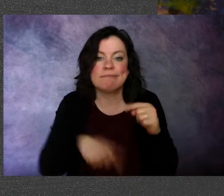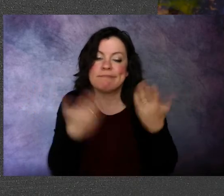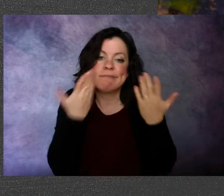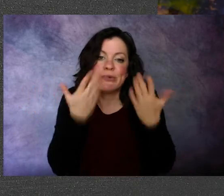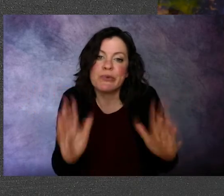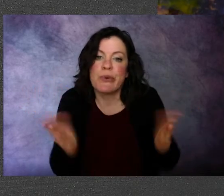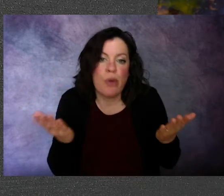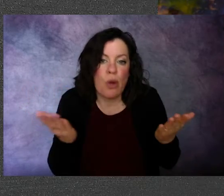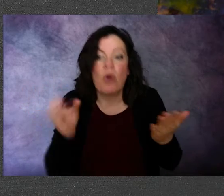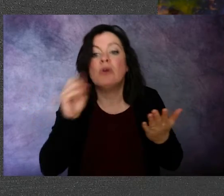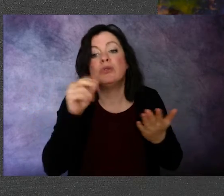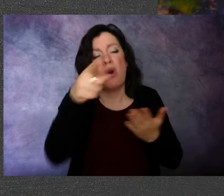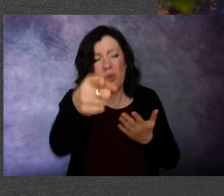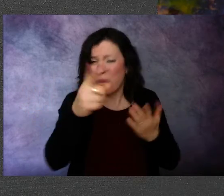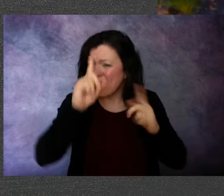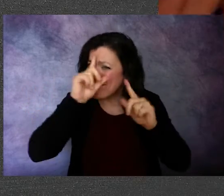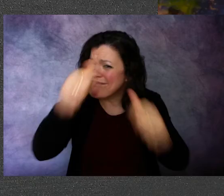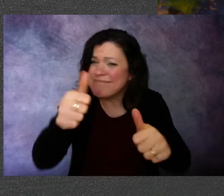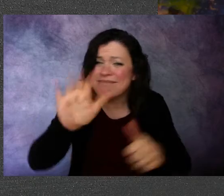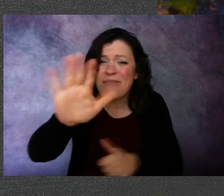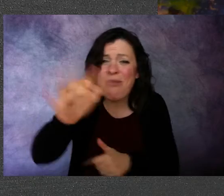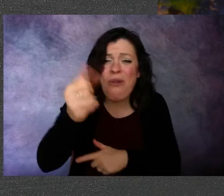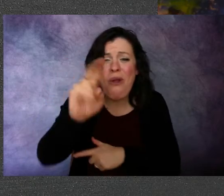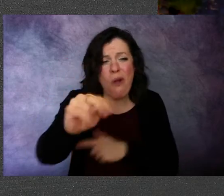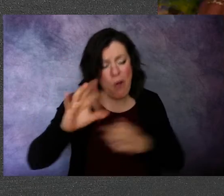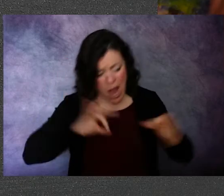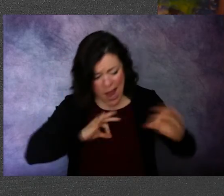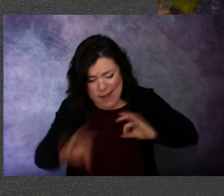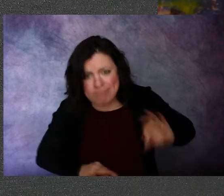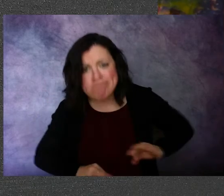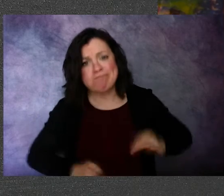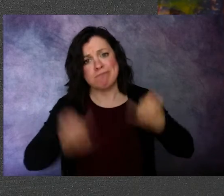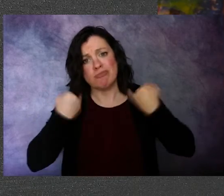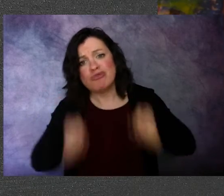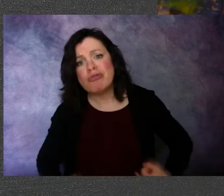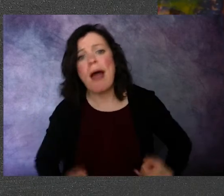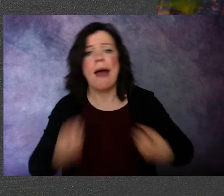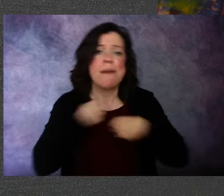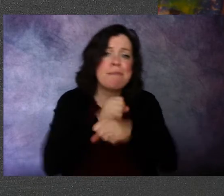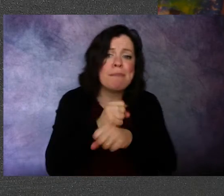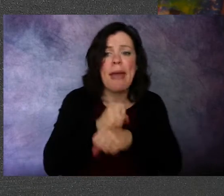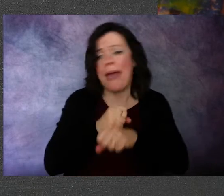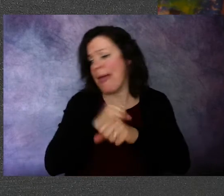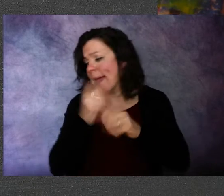you can do stripes, you can do polka dots, you can do scales. I'm gonna make some stripes.